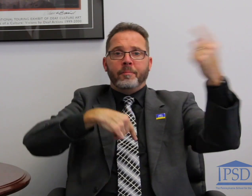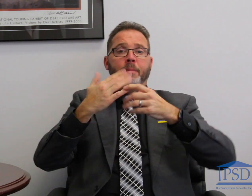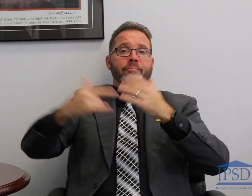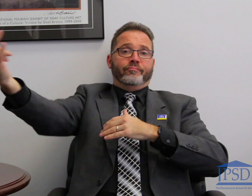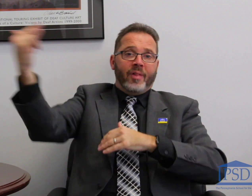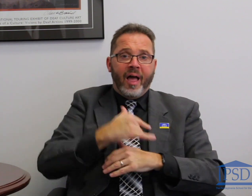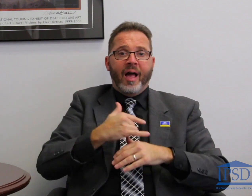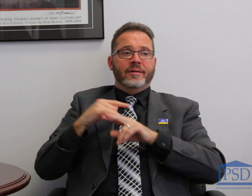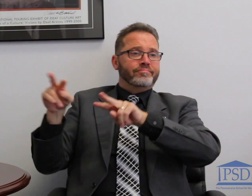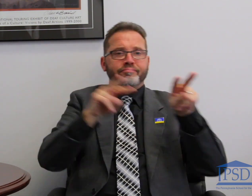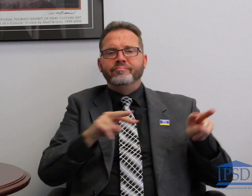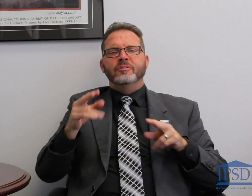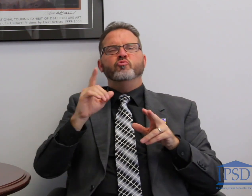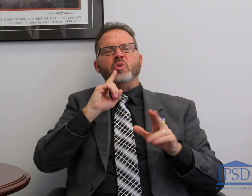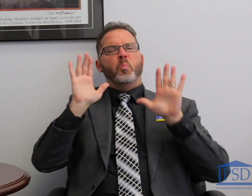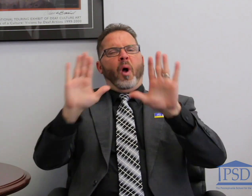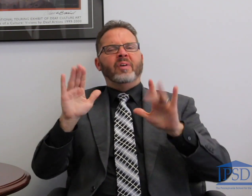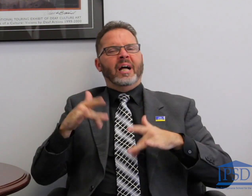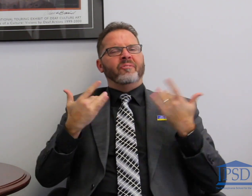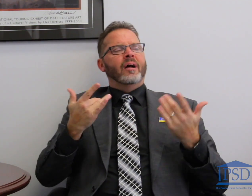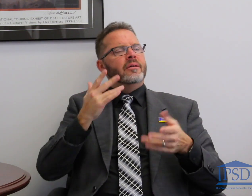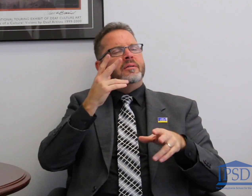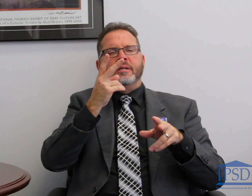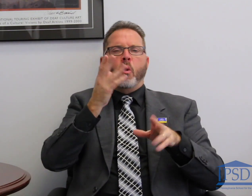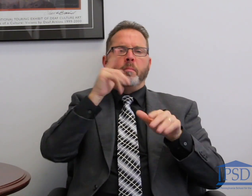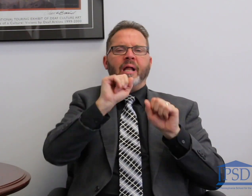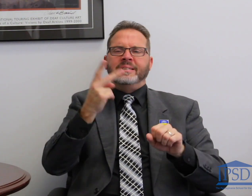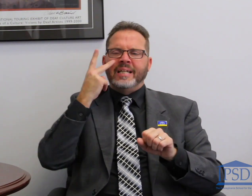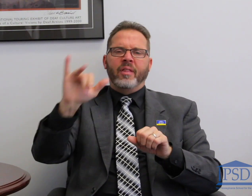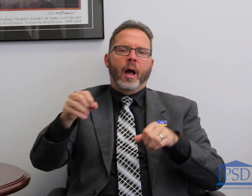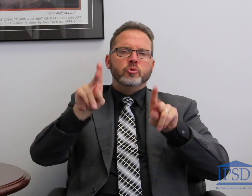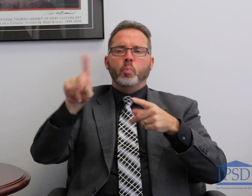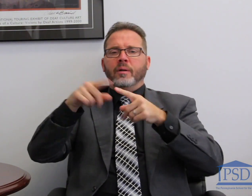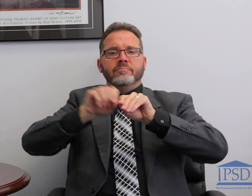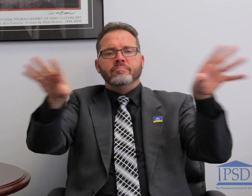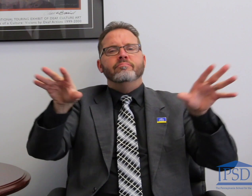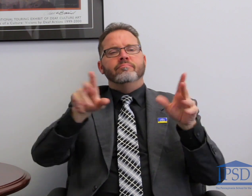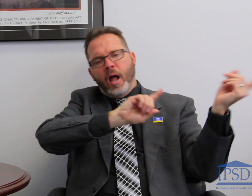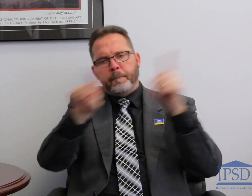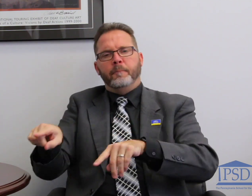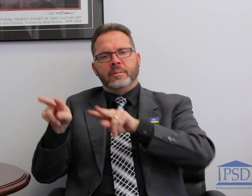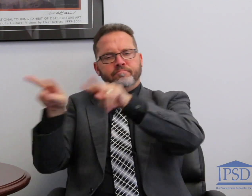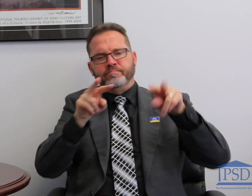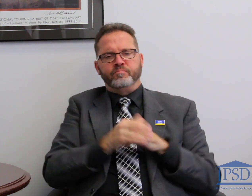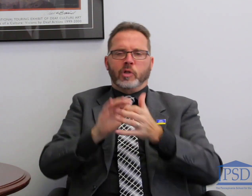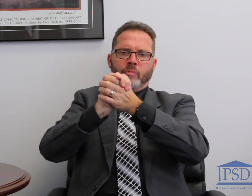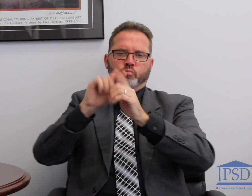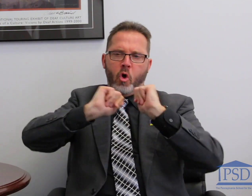had people come in from all over and share in this great event. It is an opportunity for us to continue to advertise what is happening here and we will